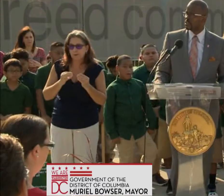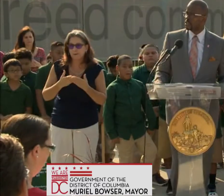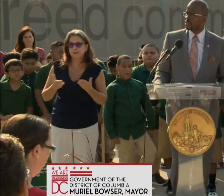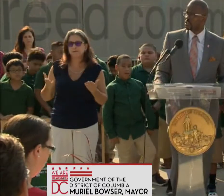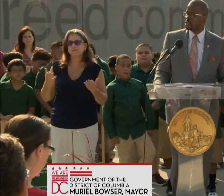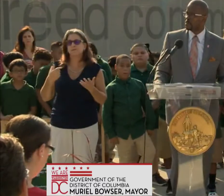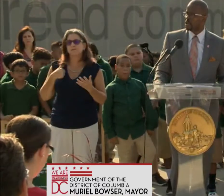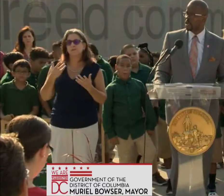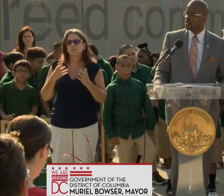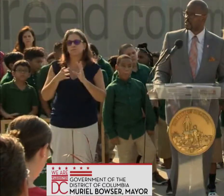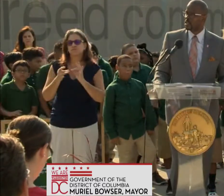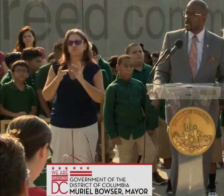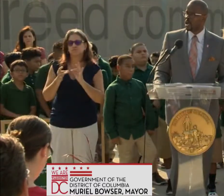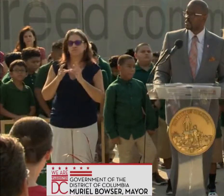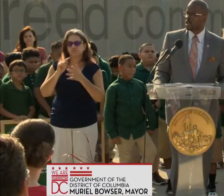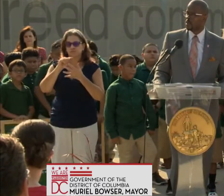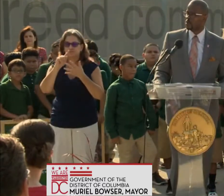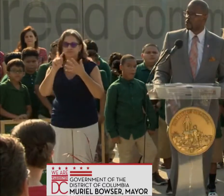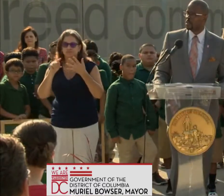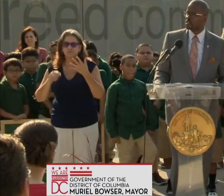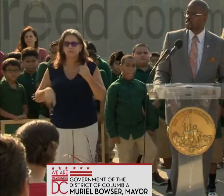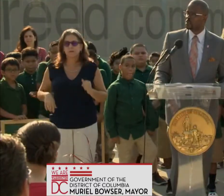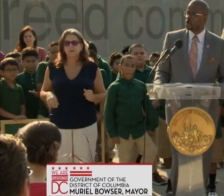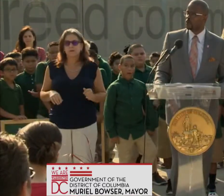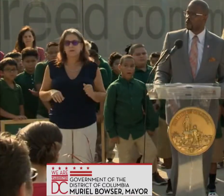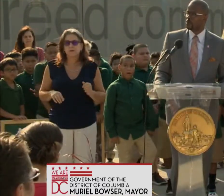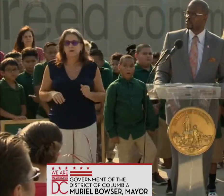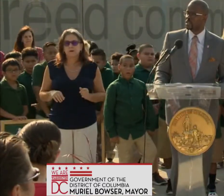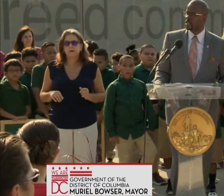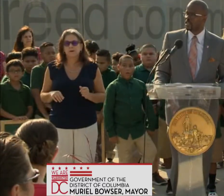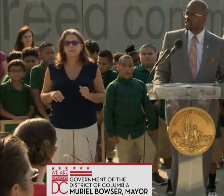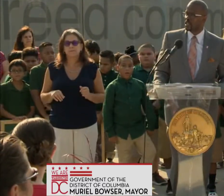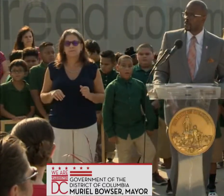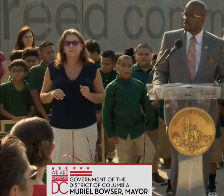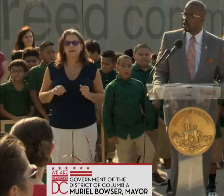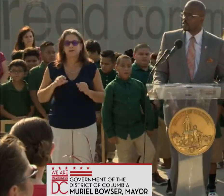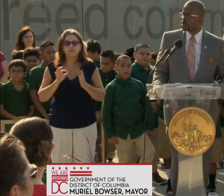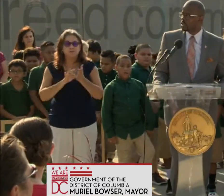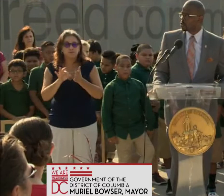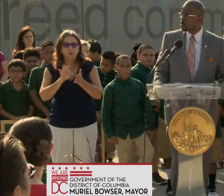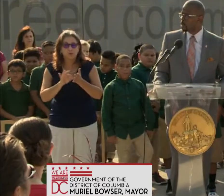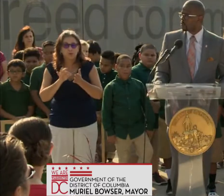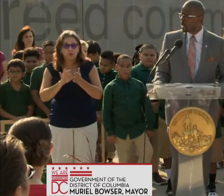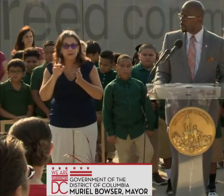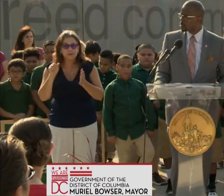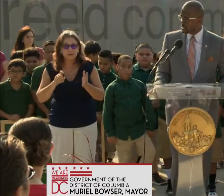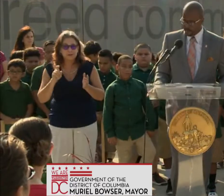year DCPS saw improvement 6.4 percent in English language arts 3.5 percent in